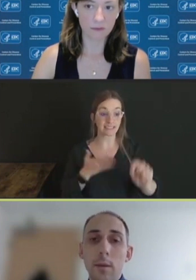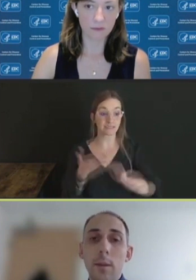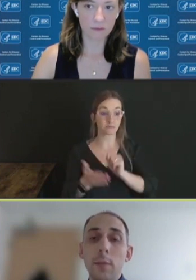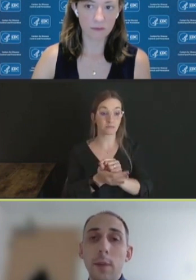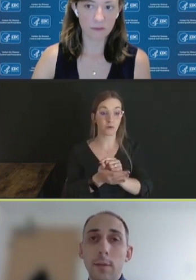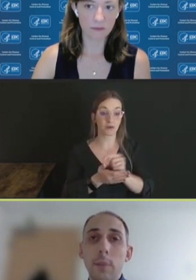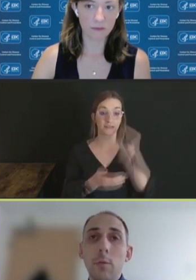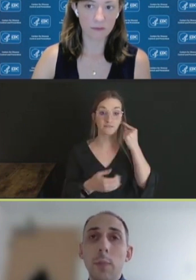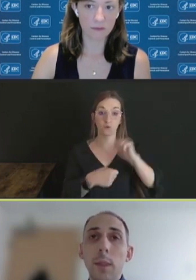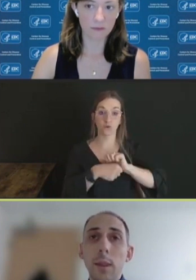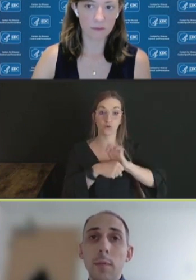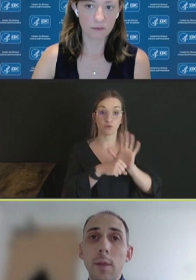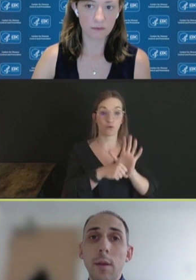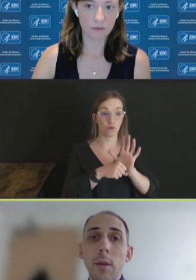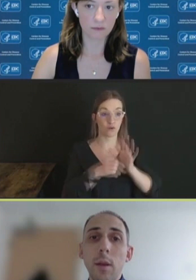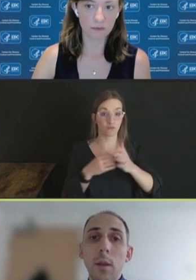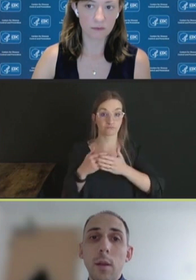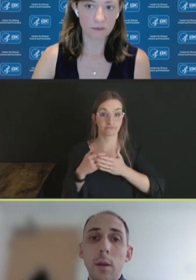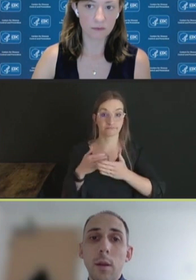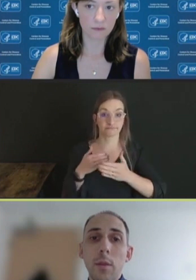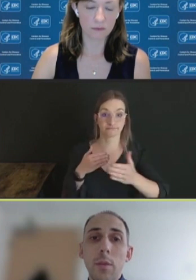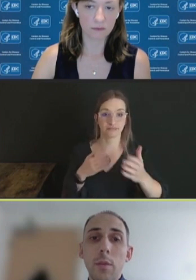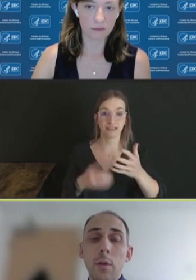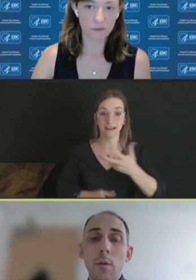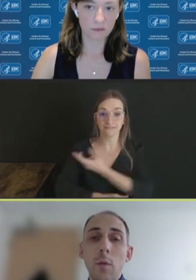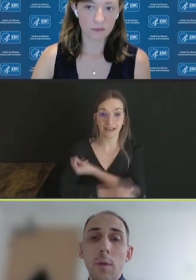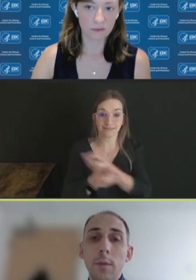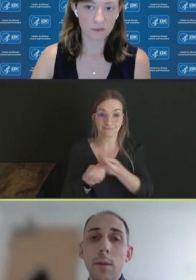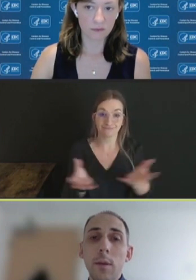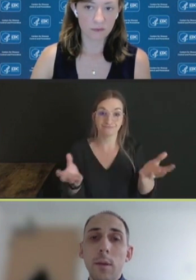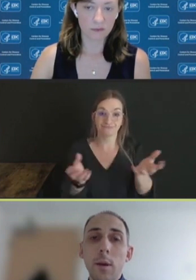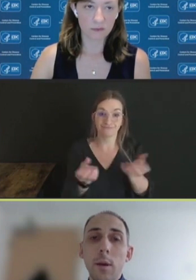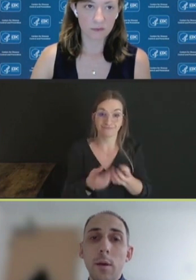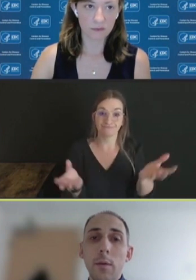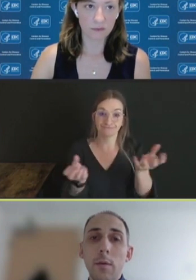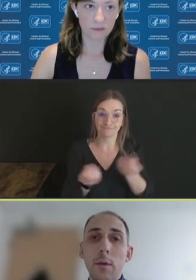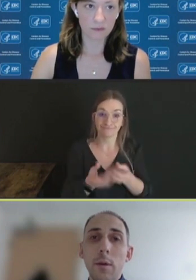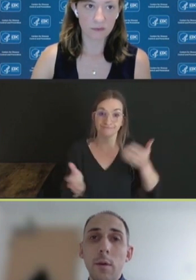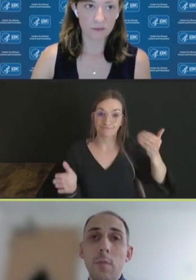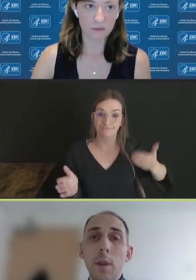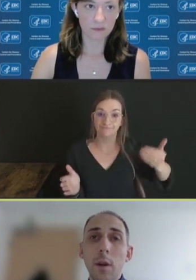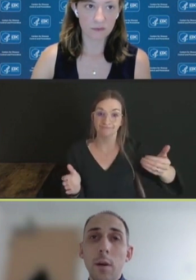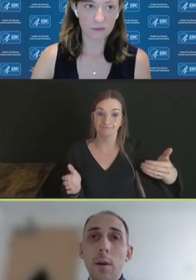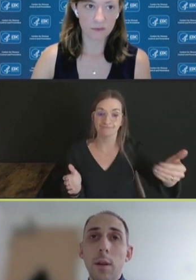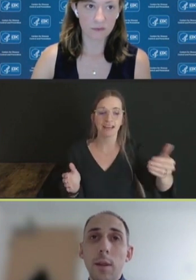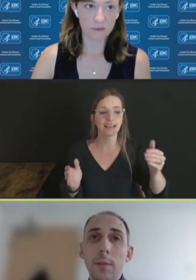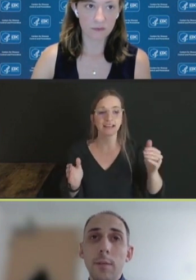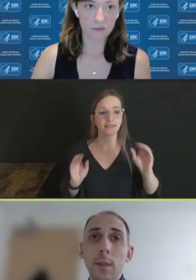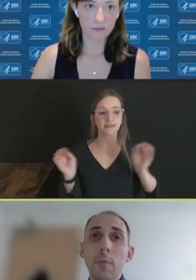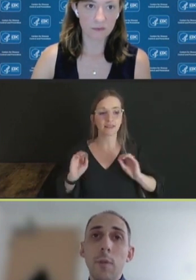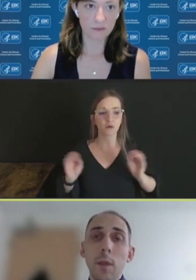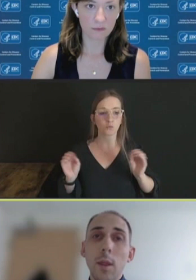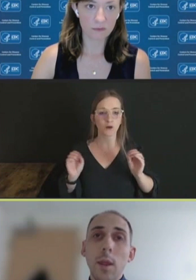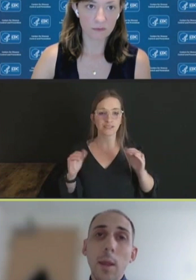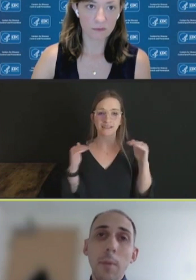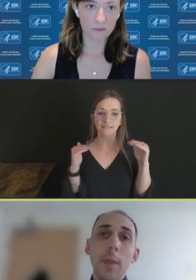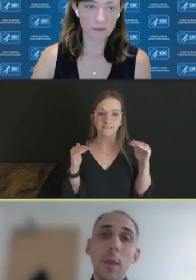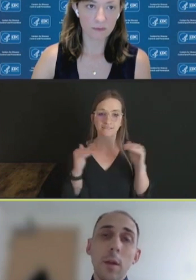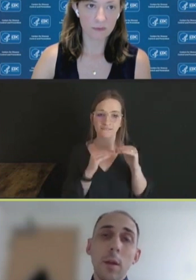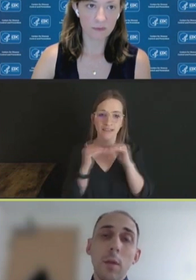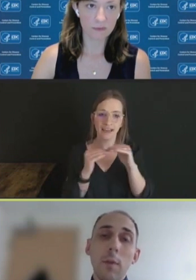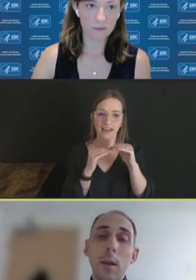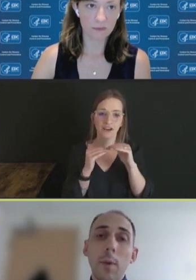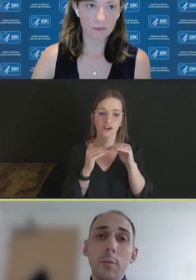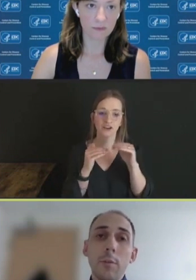these vaccines were being given, there wasn't a fair and safe hypothetical randomized trial